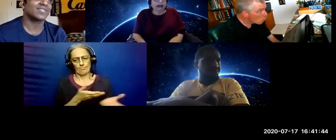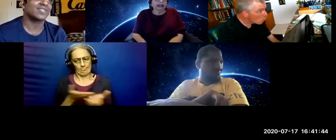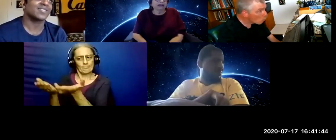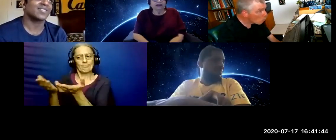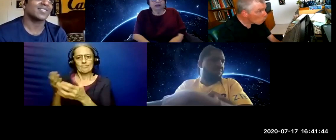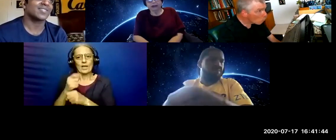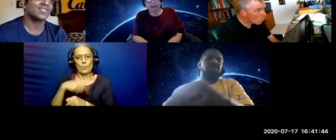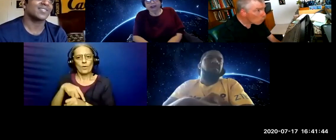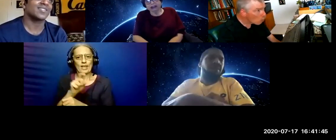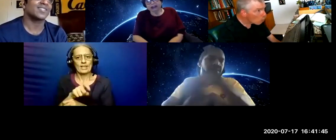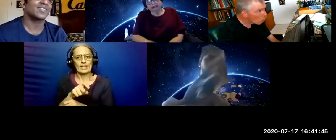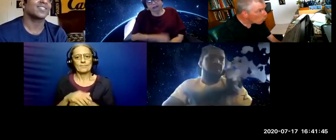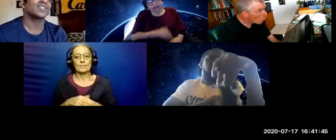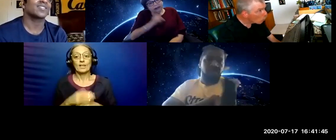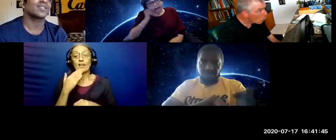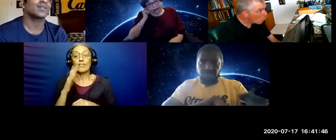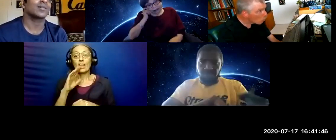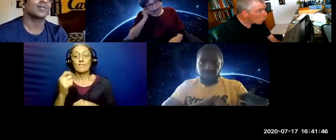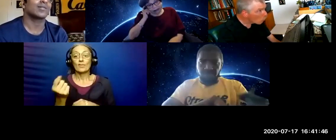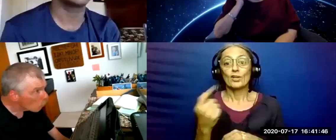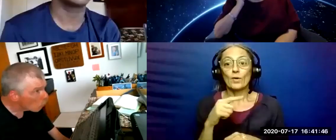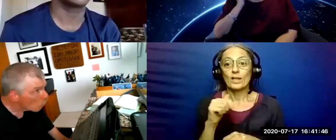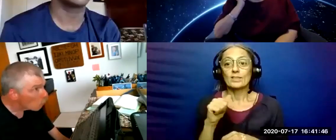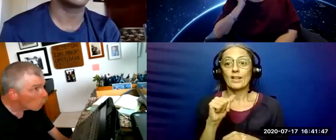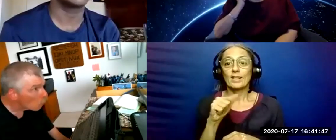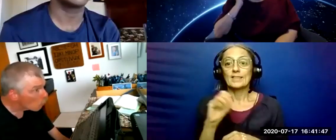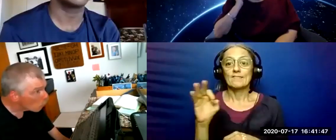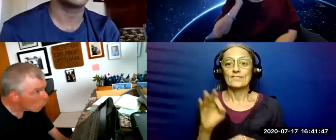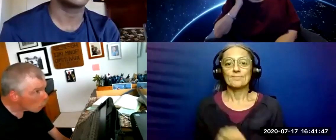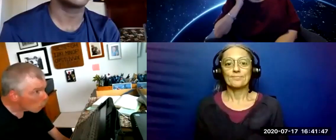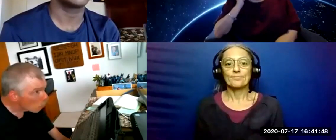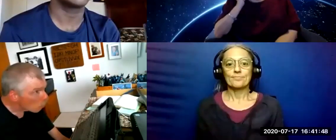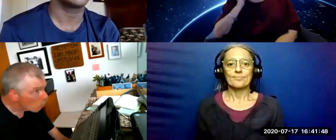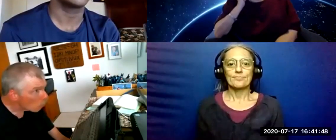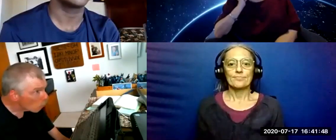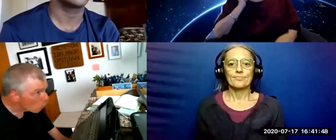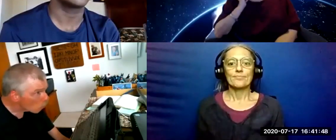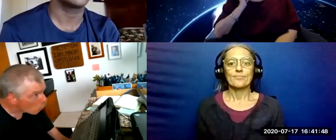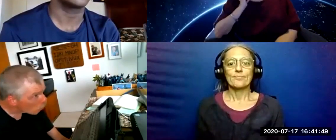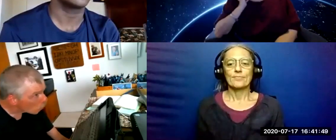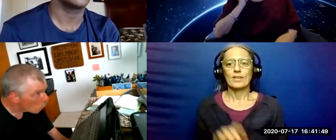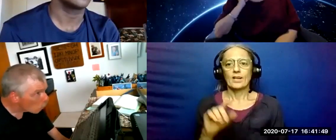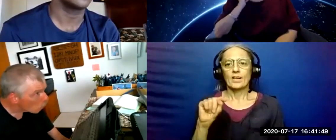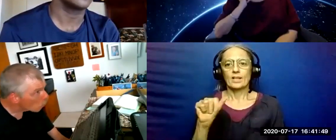Thank you for your question, Lateef. Thank you, Lateef.